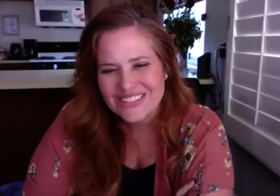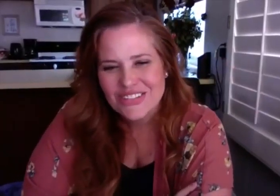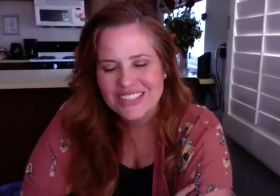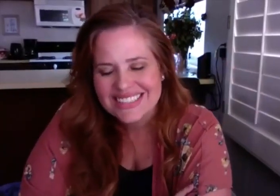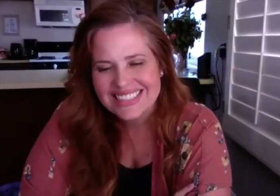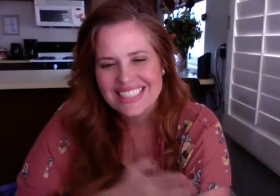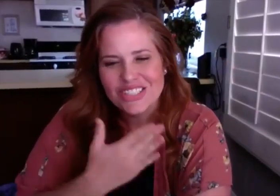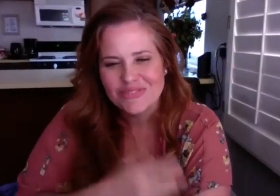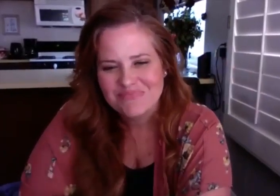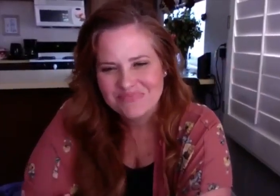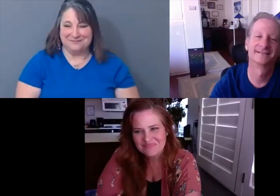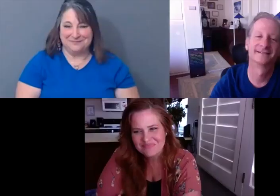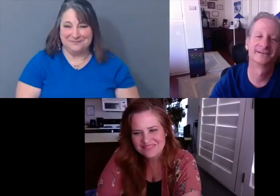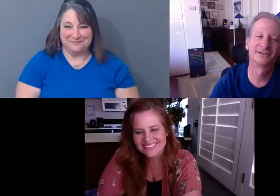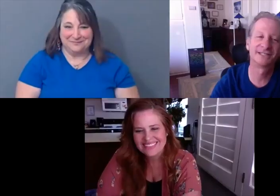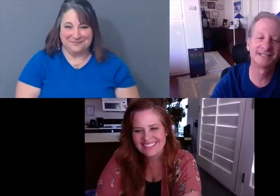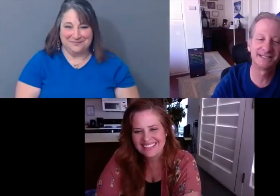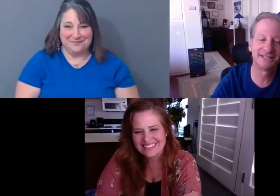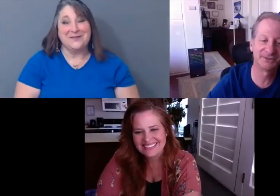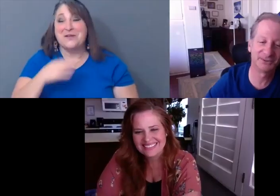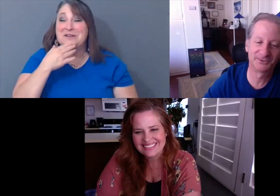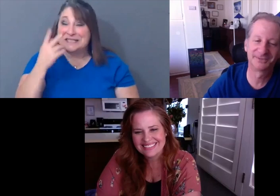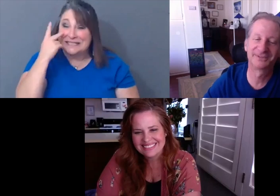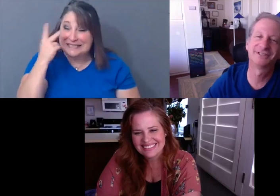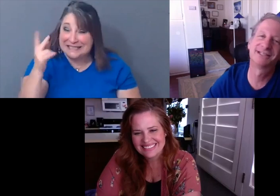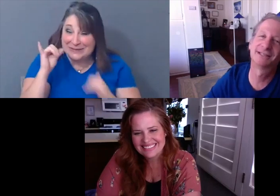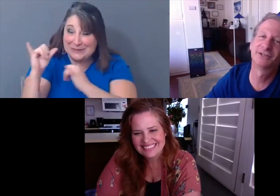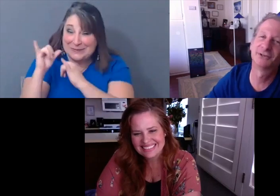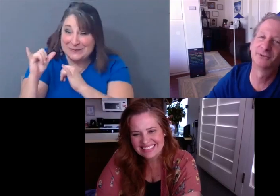Ah, it's so good to see you. Good to see you, good to see you.